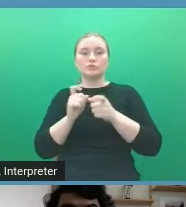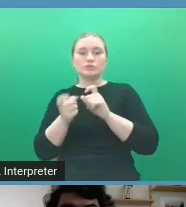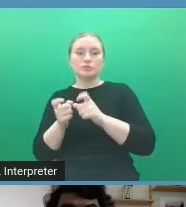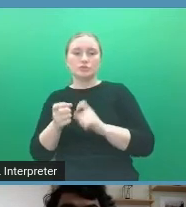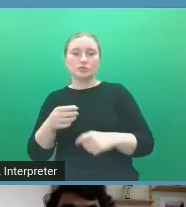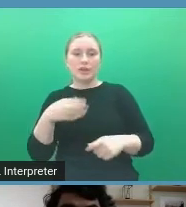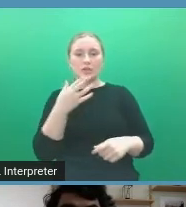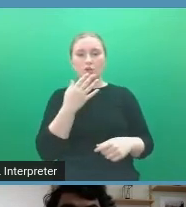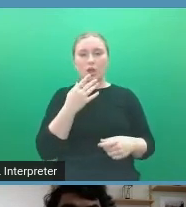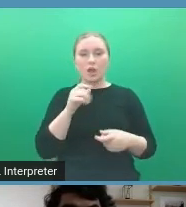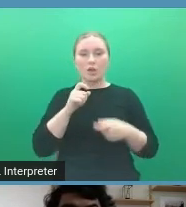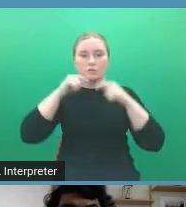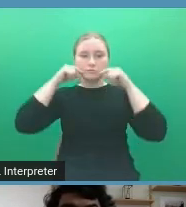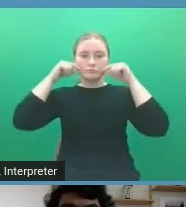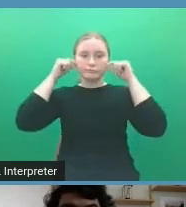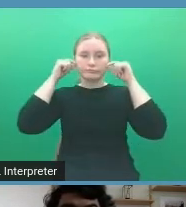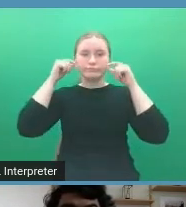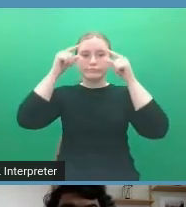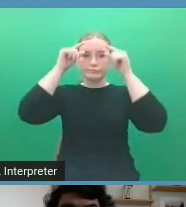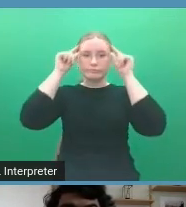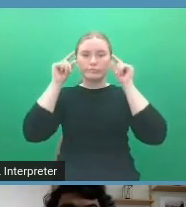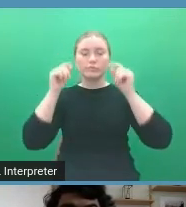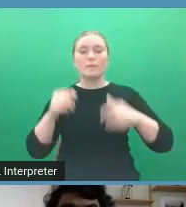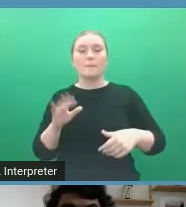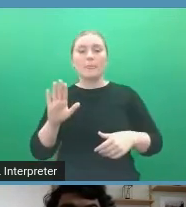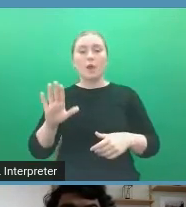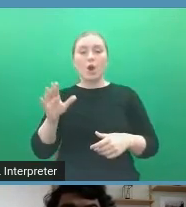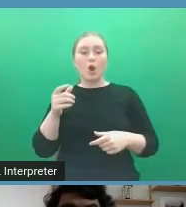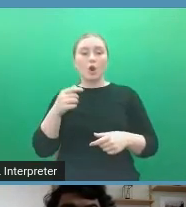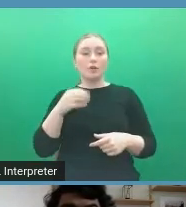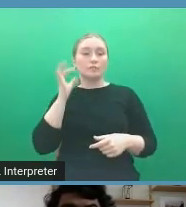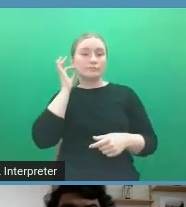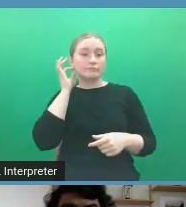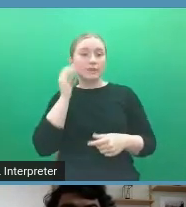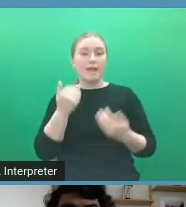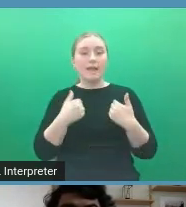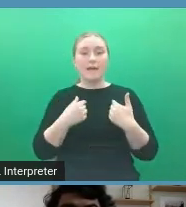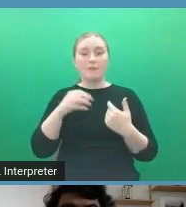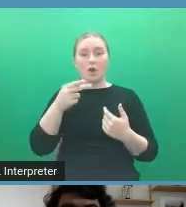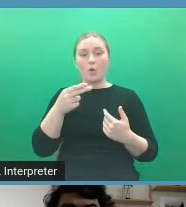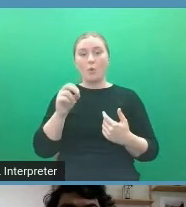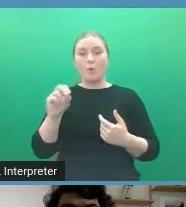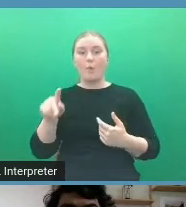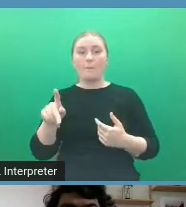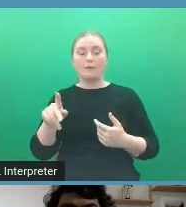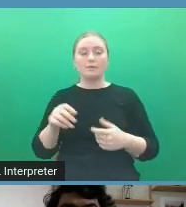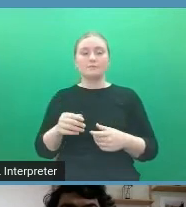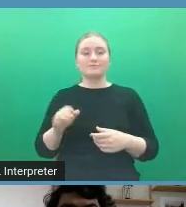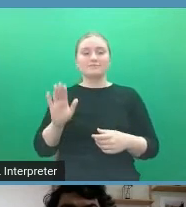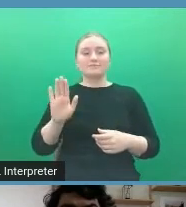hoop earrings, and an oversized boxy high-collar jacket made of stiff fabric. Her voluminous hair,